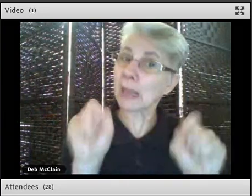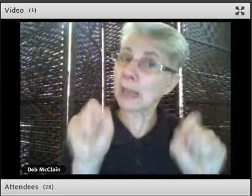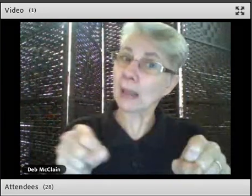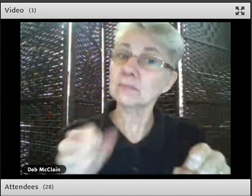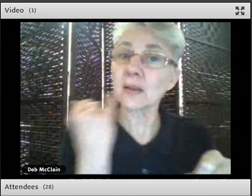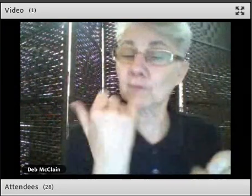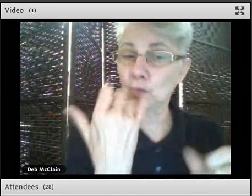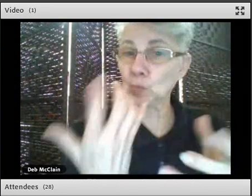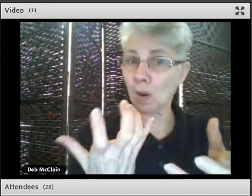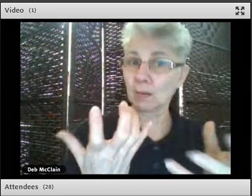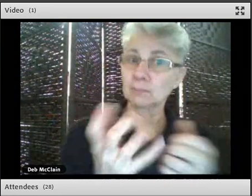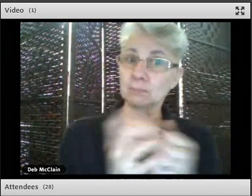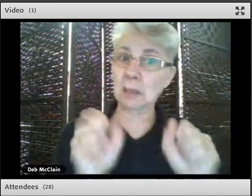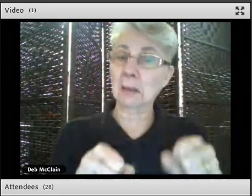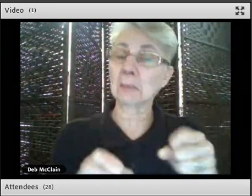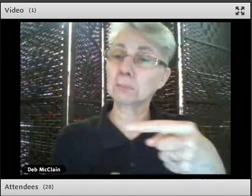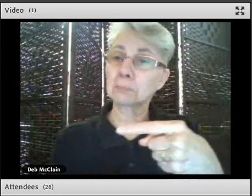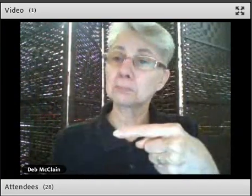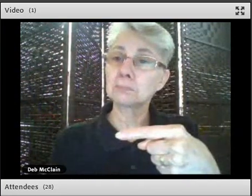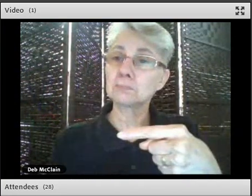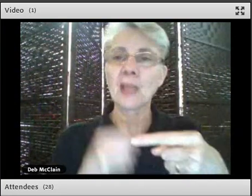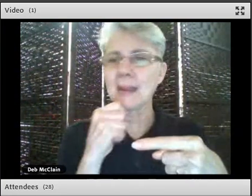Digital File Characteristics.